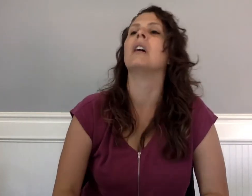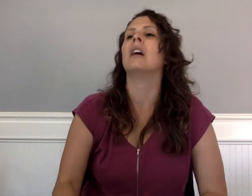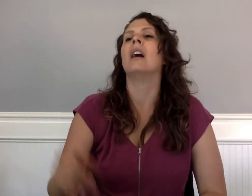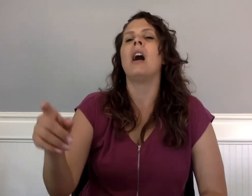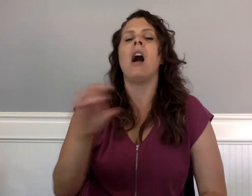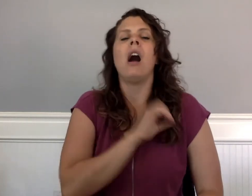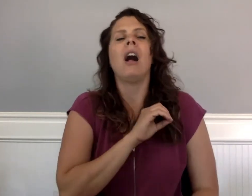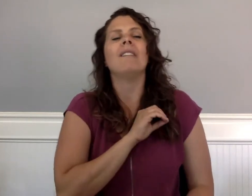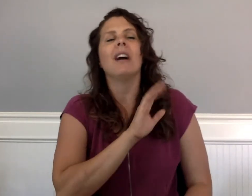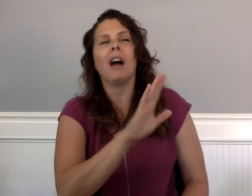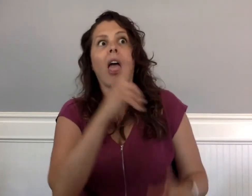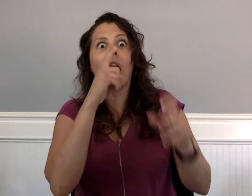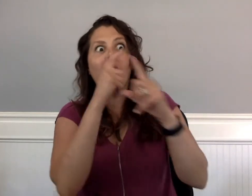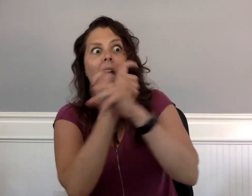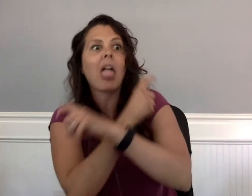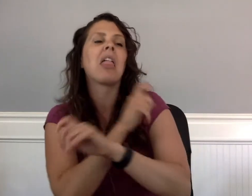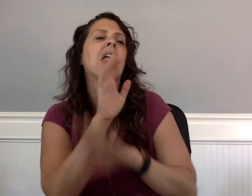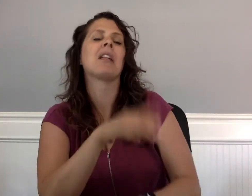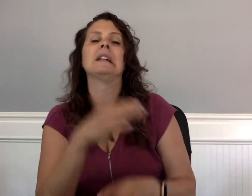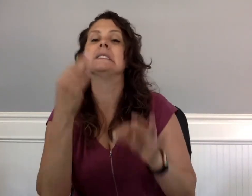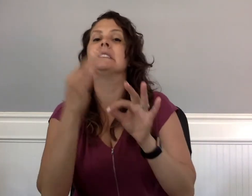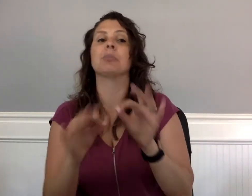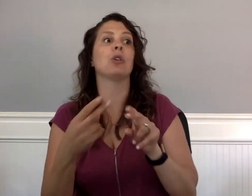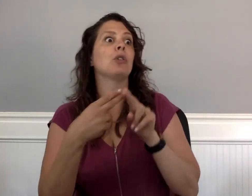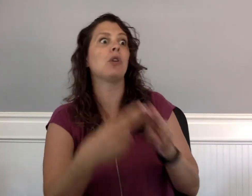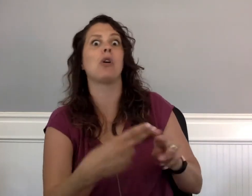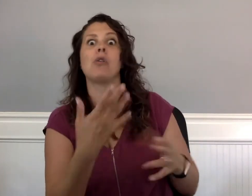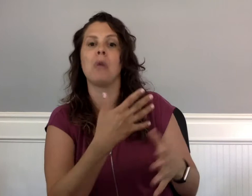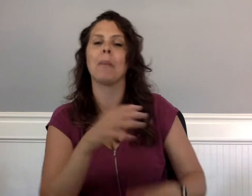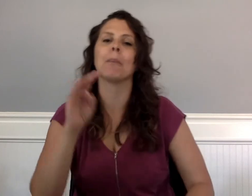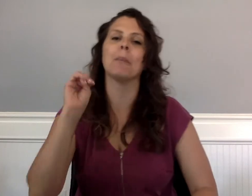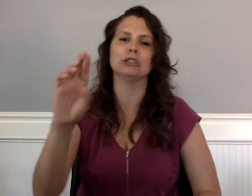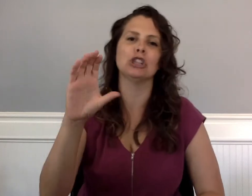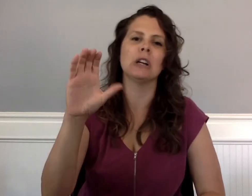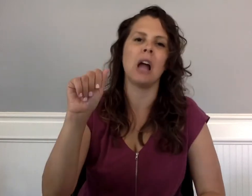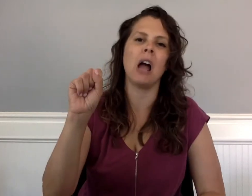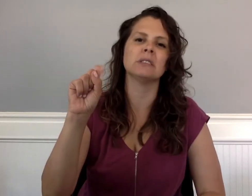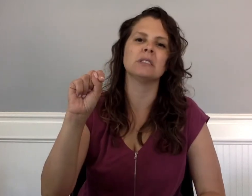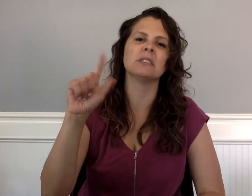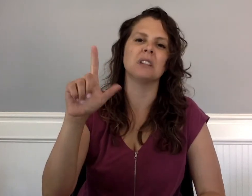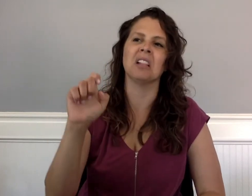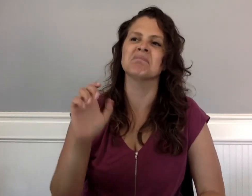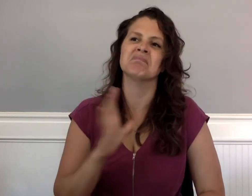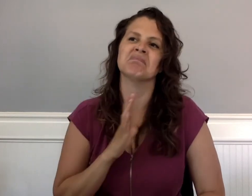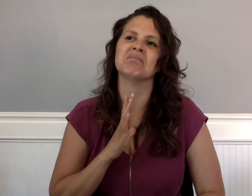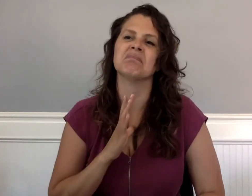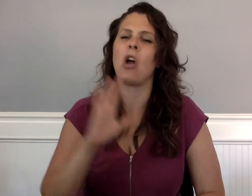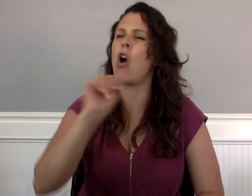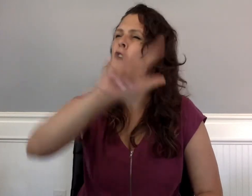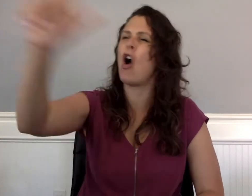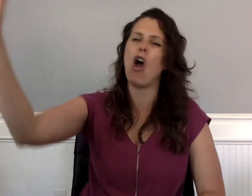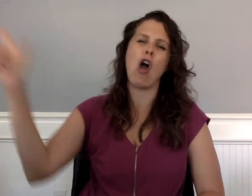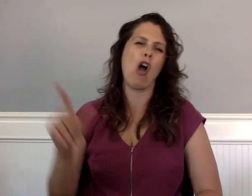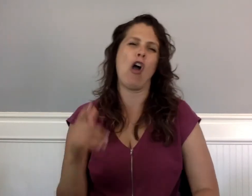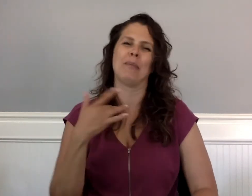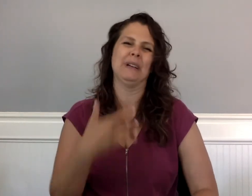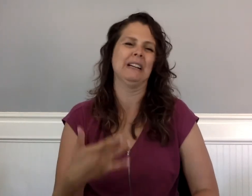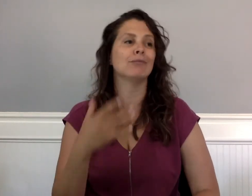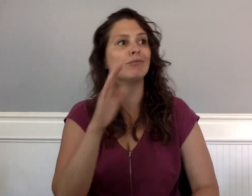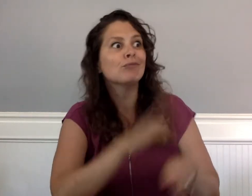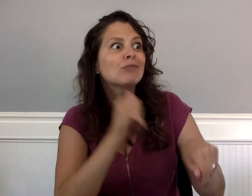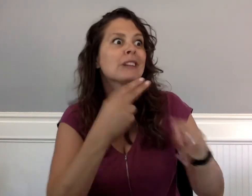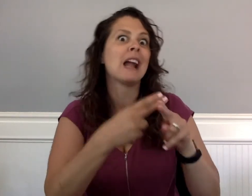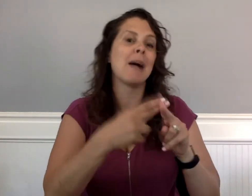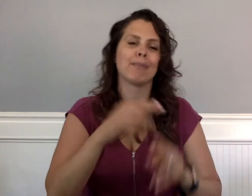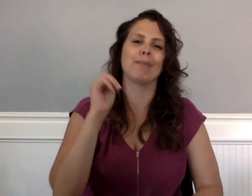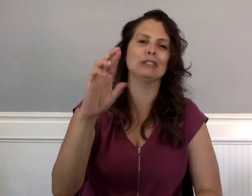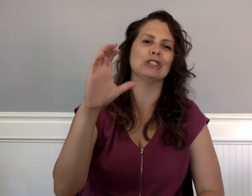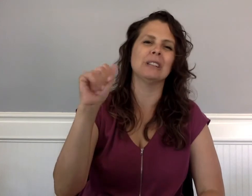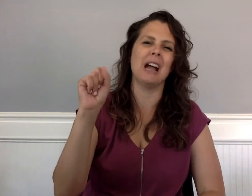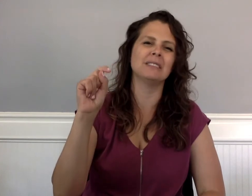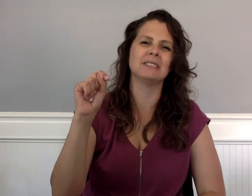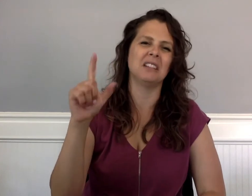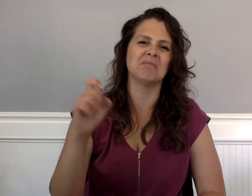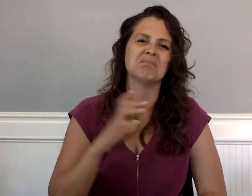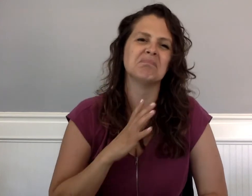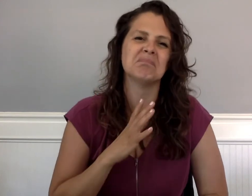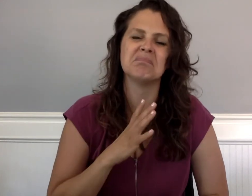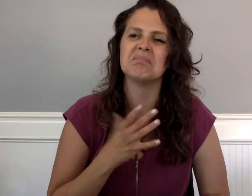“Just call him Mr. Castle,” Oliver said and signed. “Everyone does.”